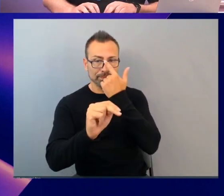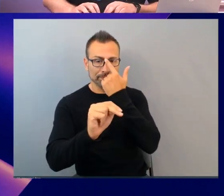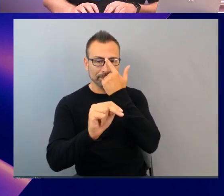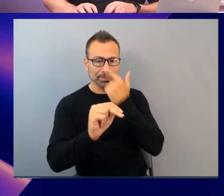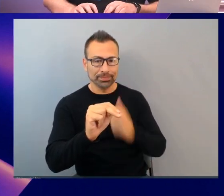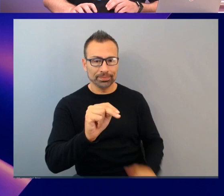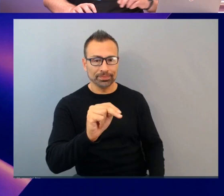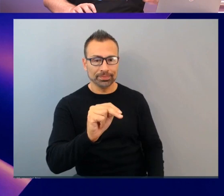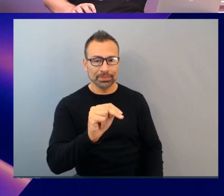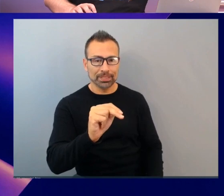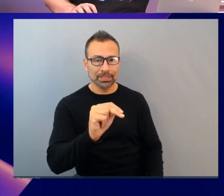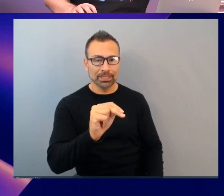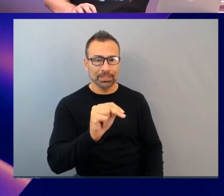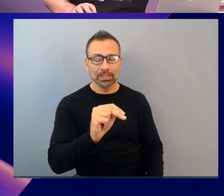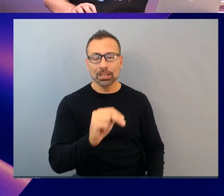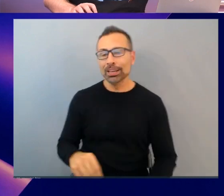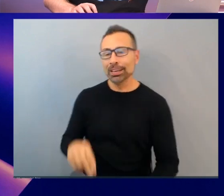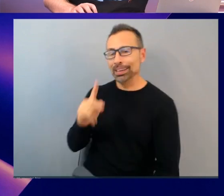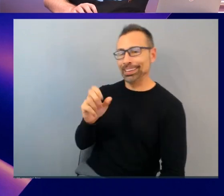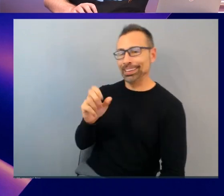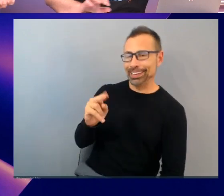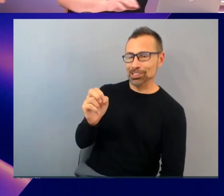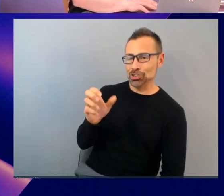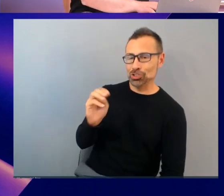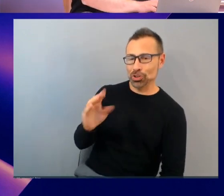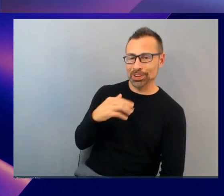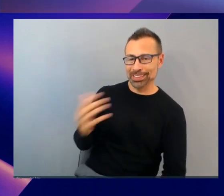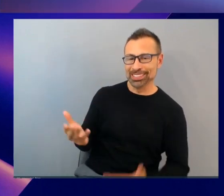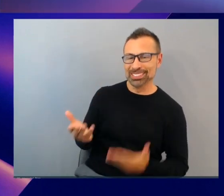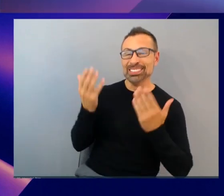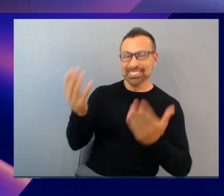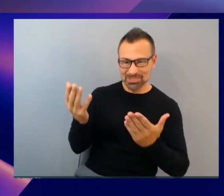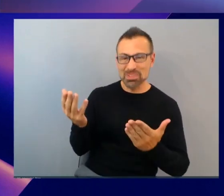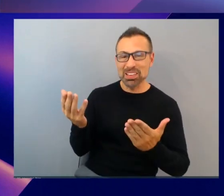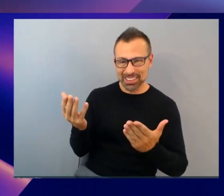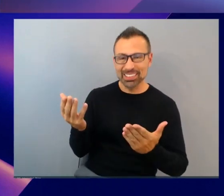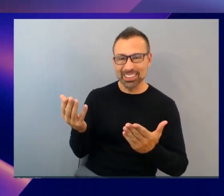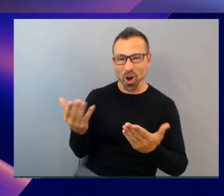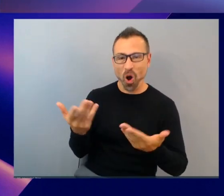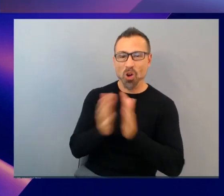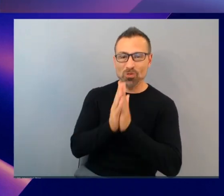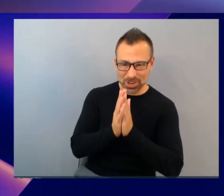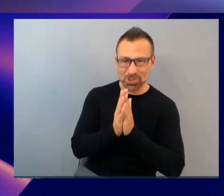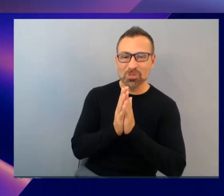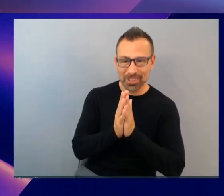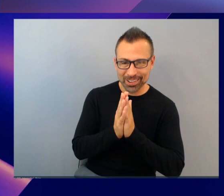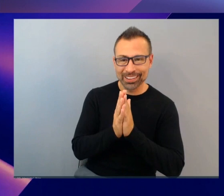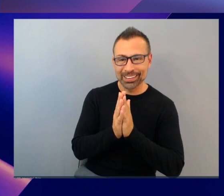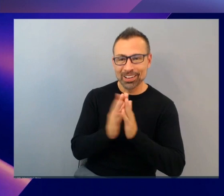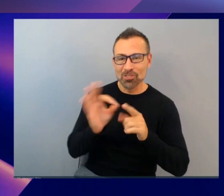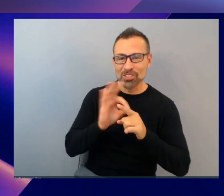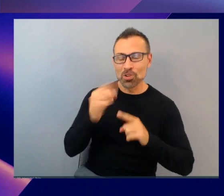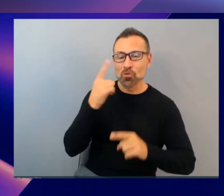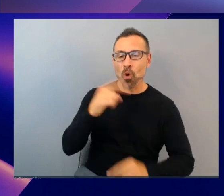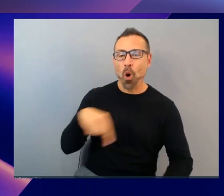And Ken Sherman said that he's gonna submit, or they're going to submit a request, a feature request for a giraffe. Thank you. - Yeah.